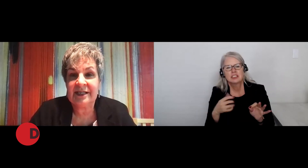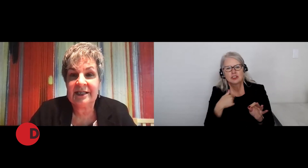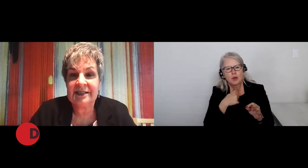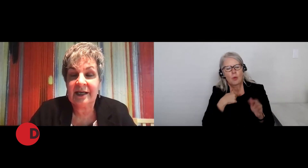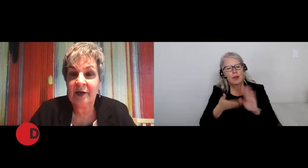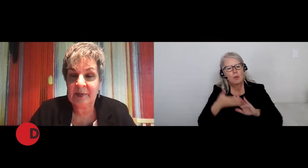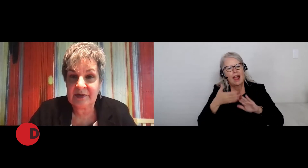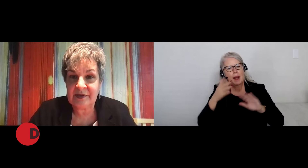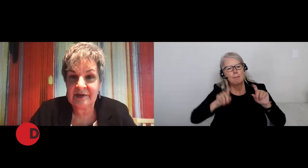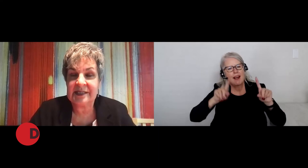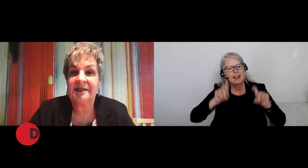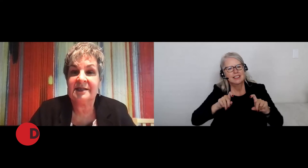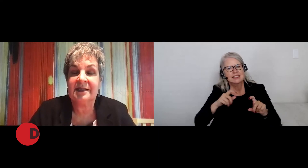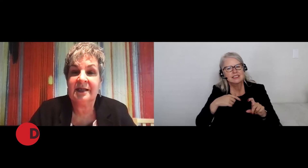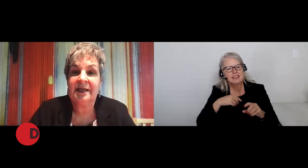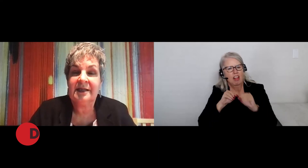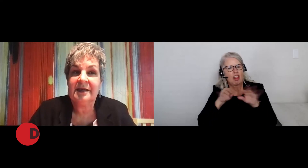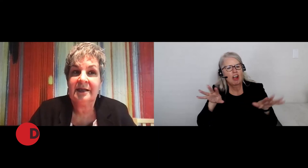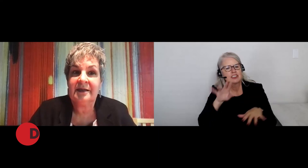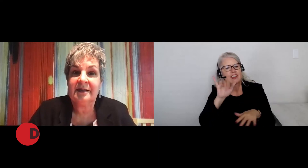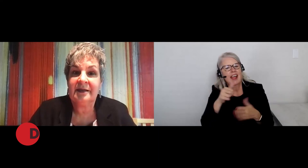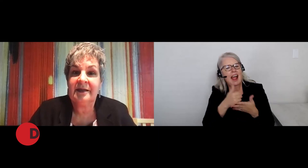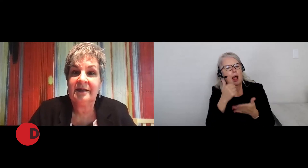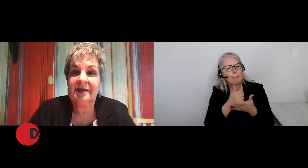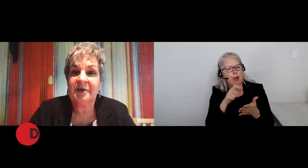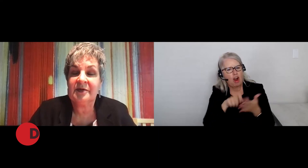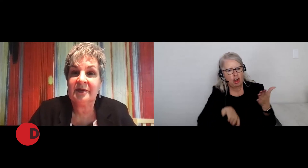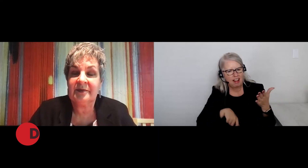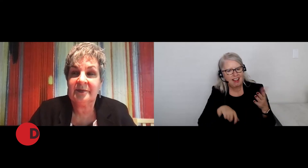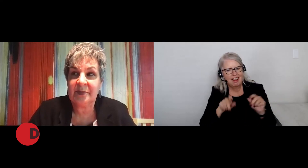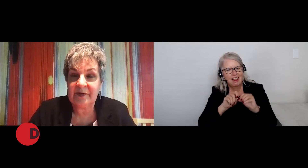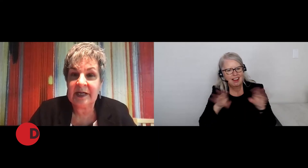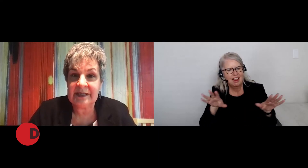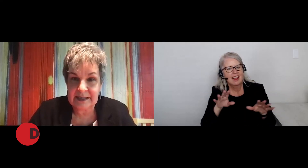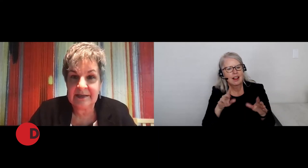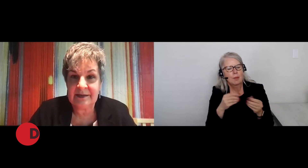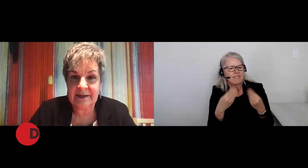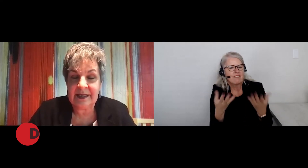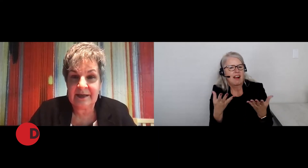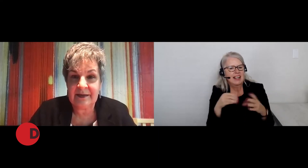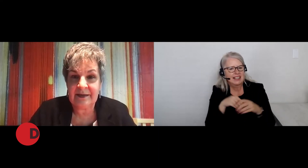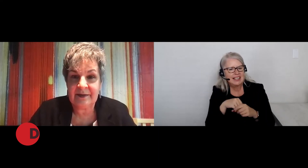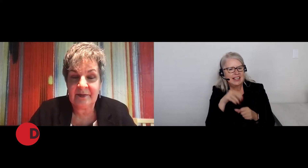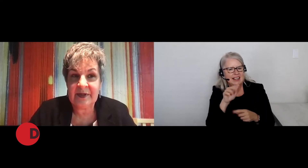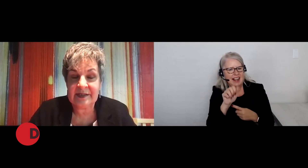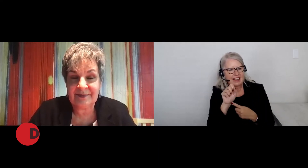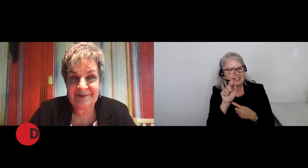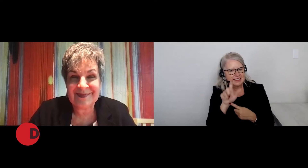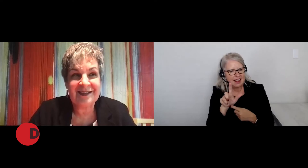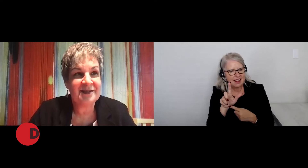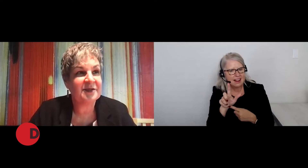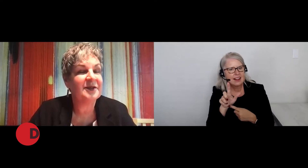We conducted a pilot and launched the help articles in ASL.